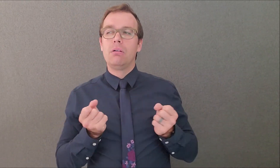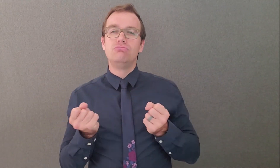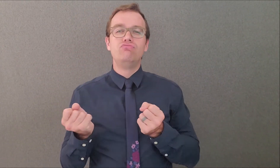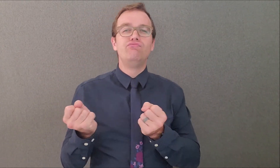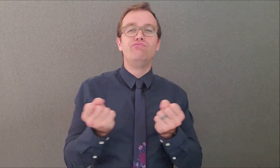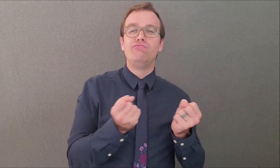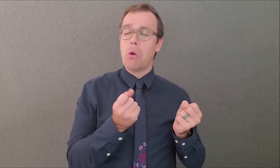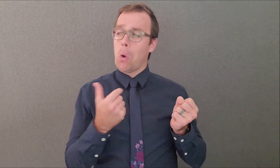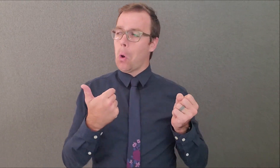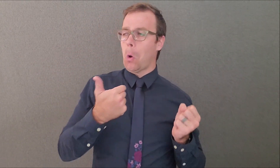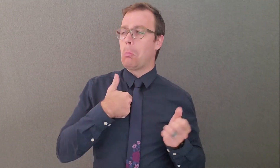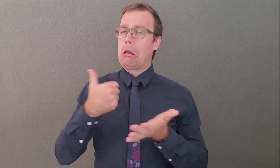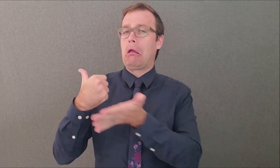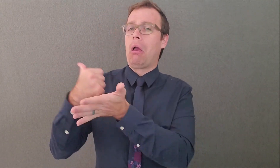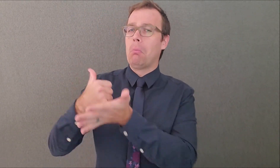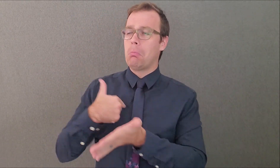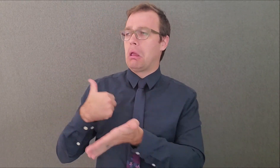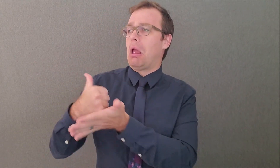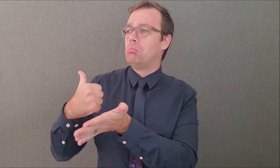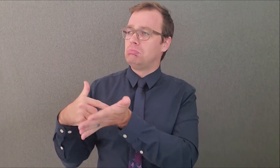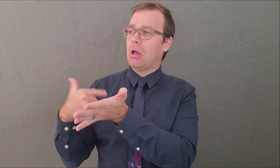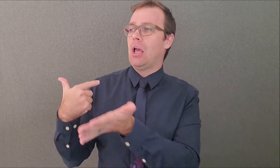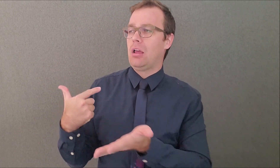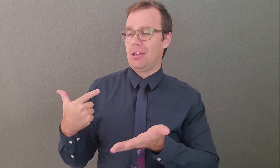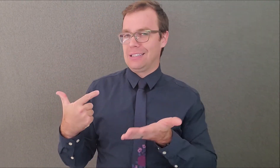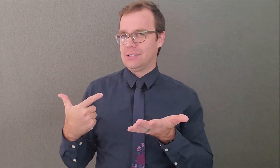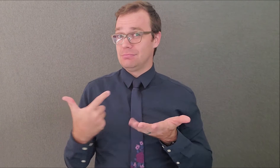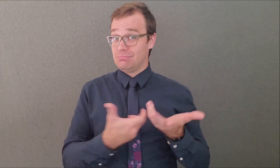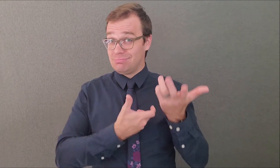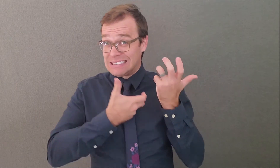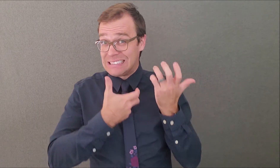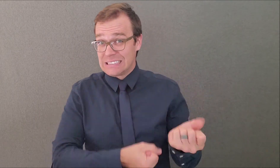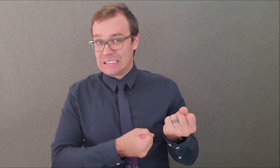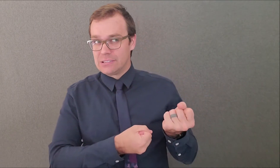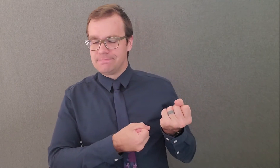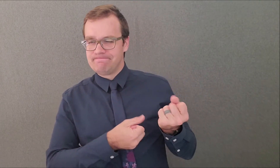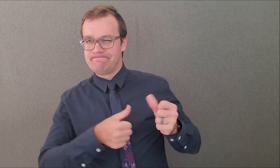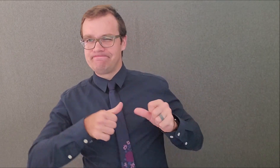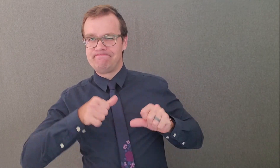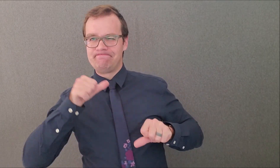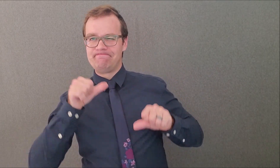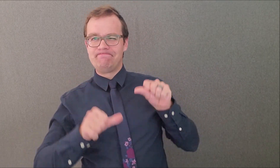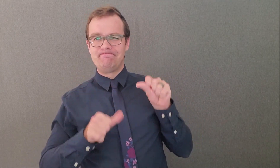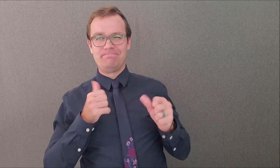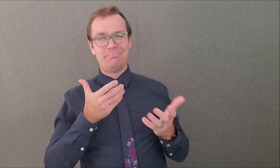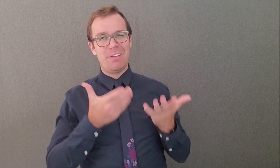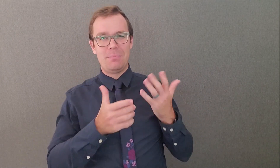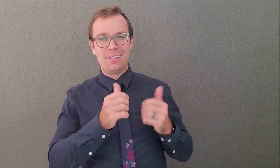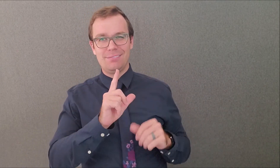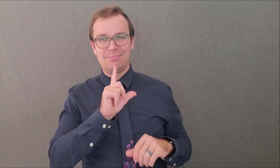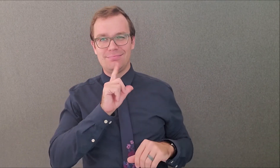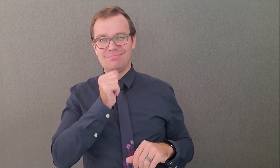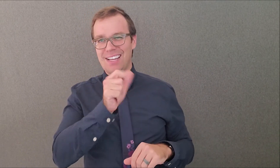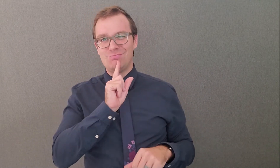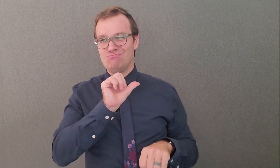offering help in cleaning up or repairing your home as they may not be legitimate.